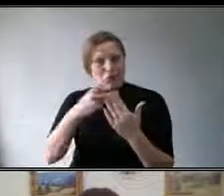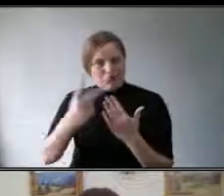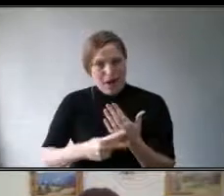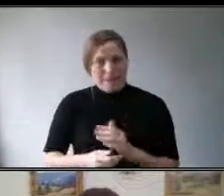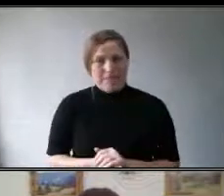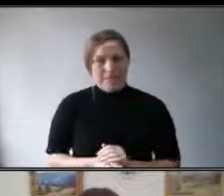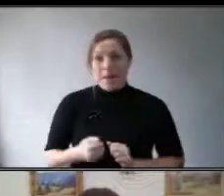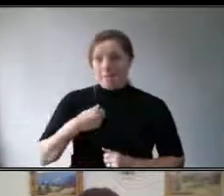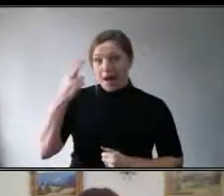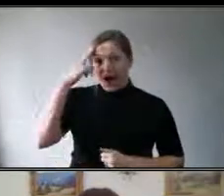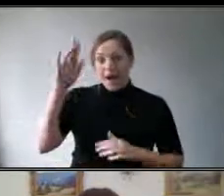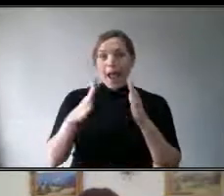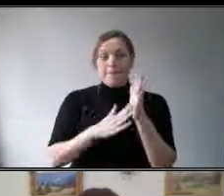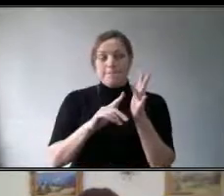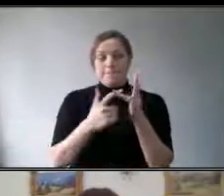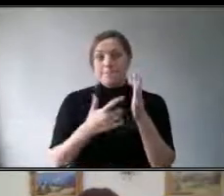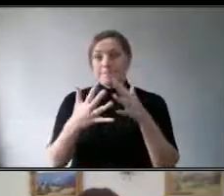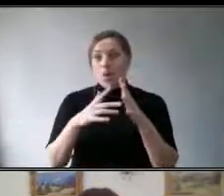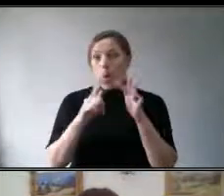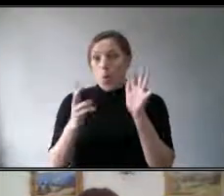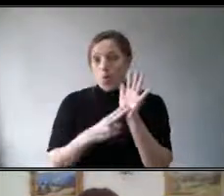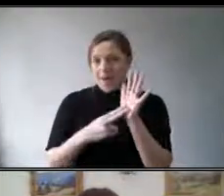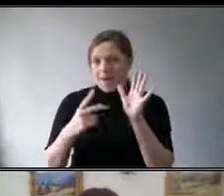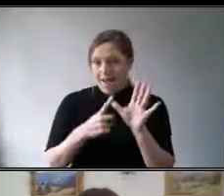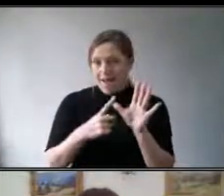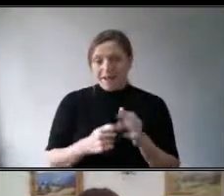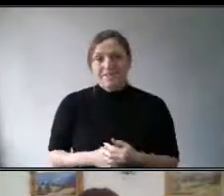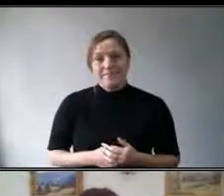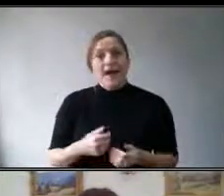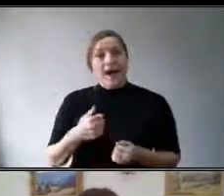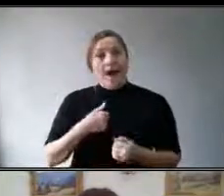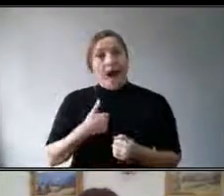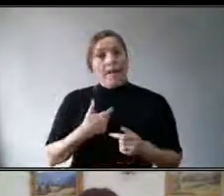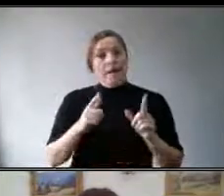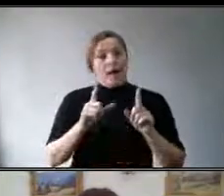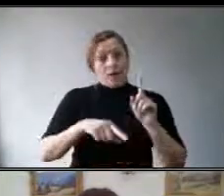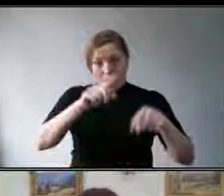webinar today i'm the diversity and inclusion manager at Create New South Wales and i'm